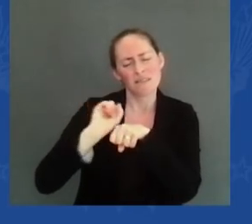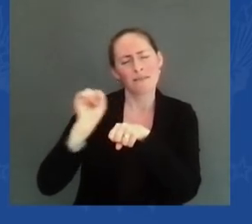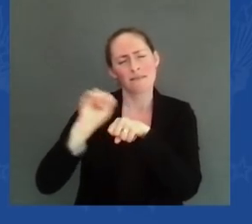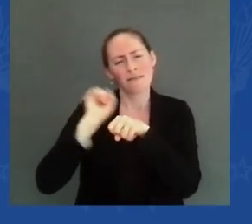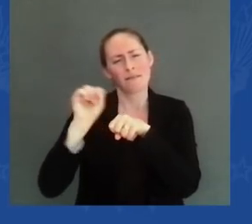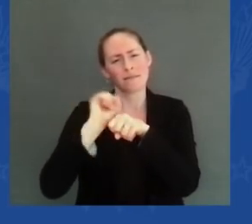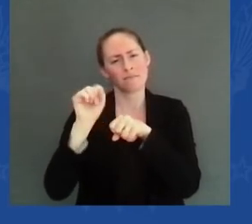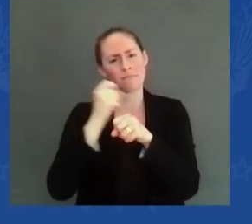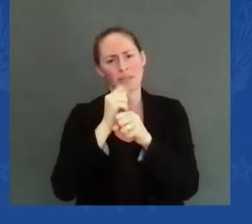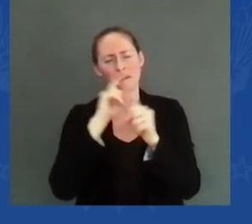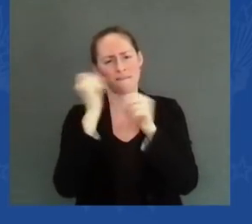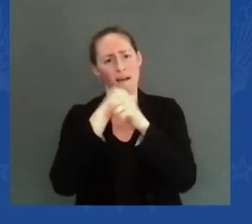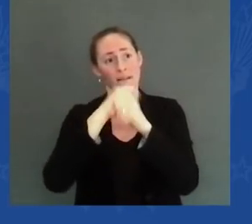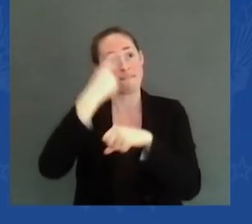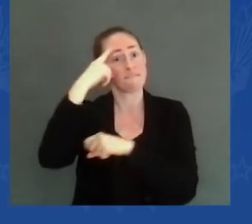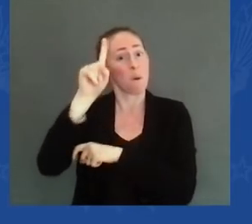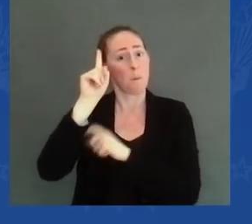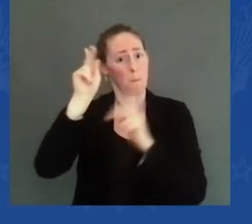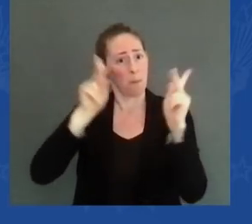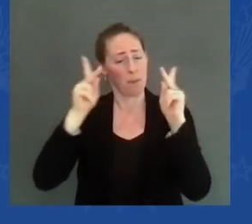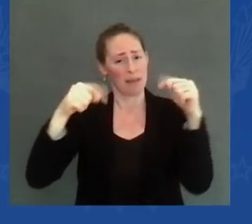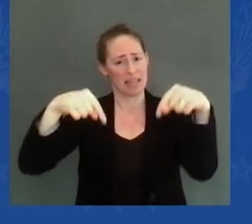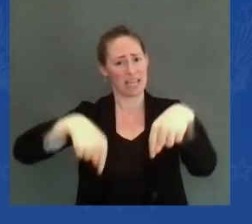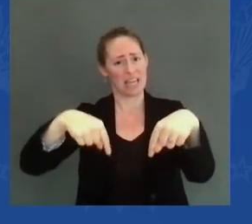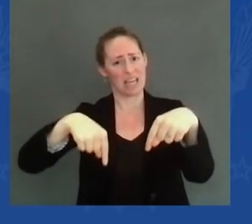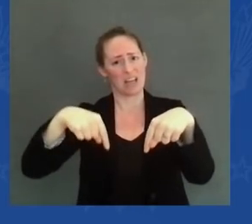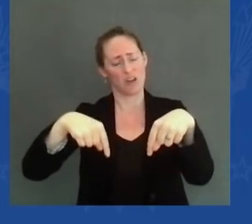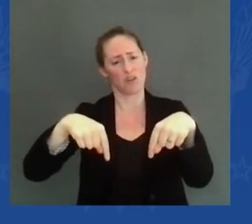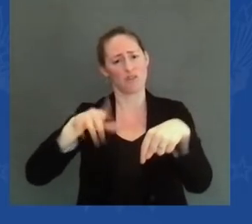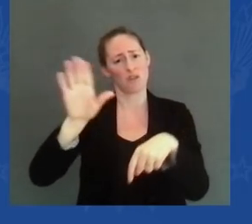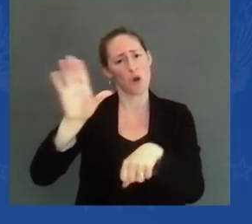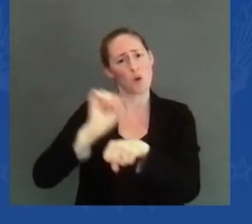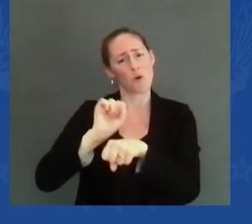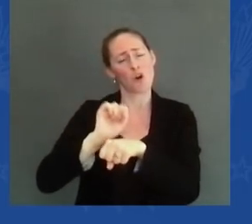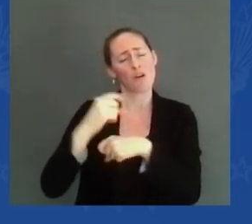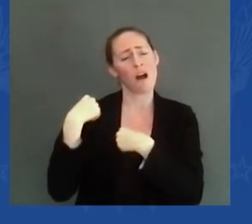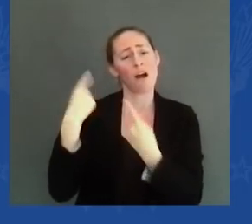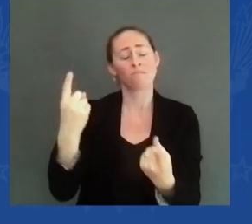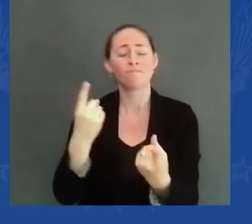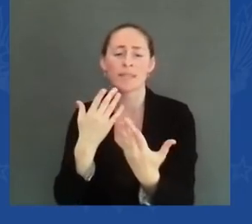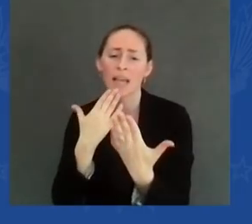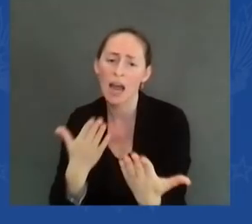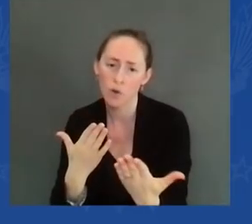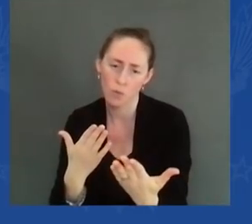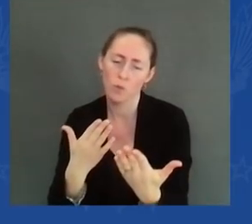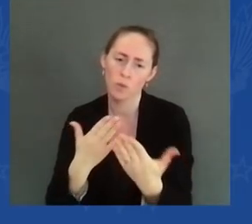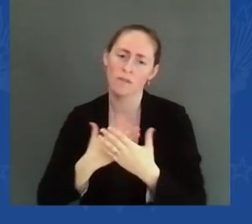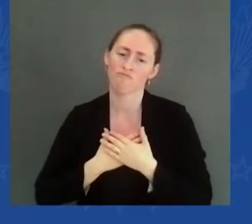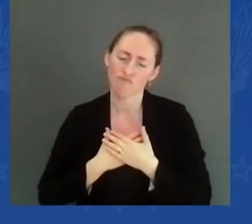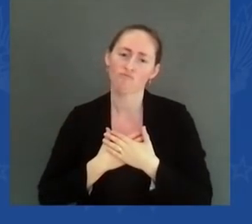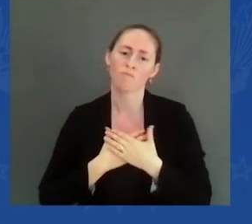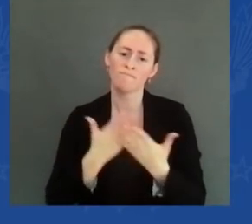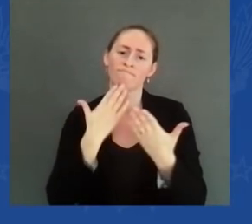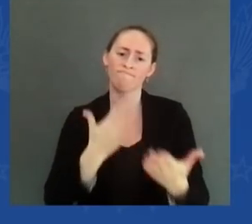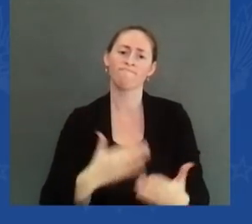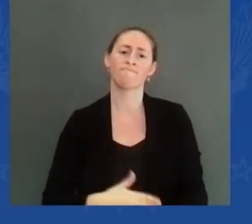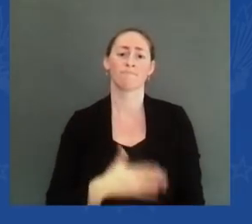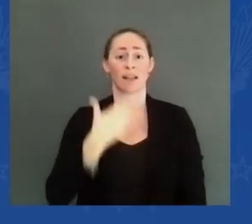I really mean it. Thank you, thank you, thank you. But that goes for everybody here. And look, folks --